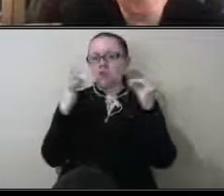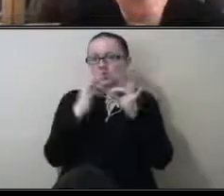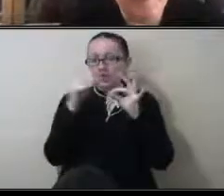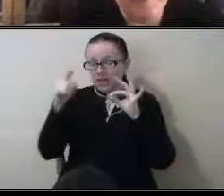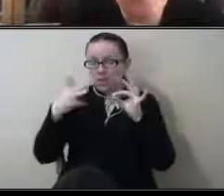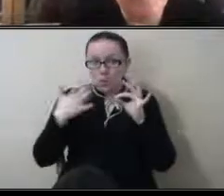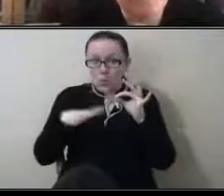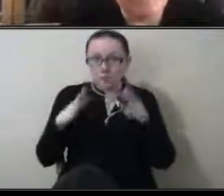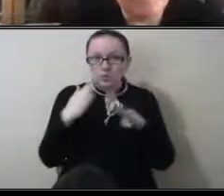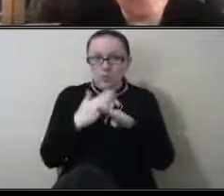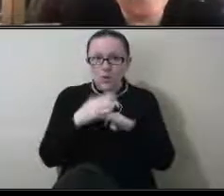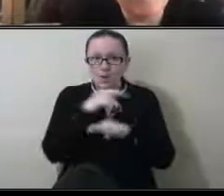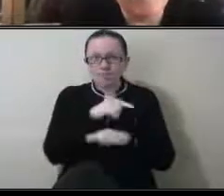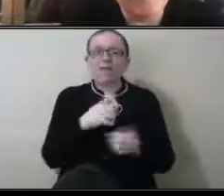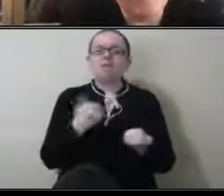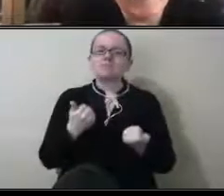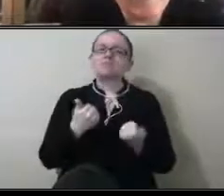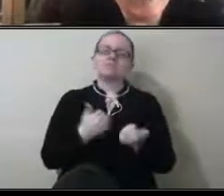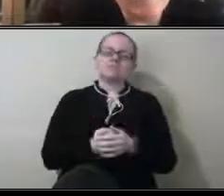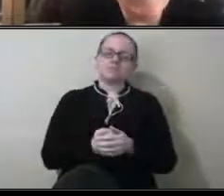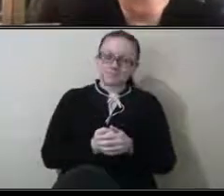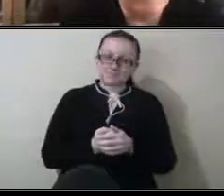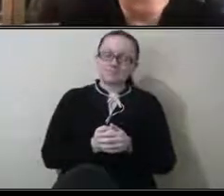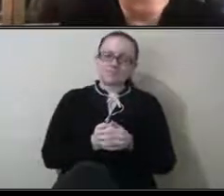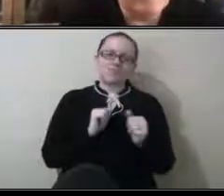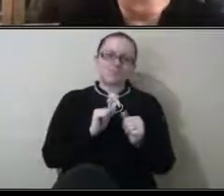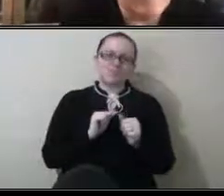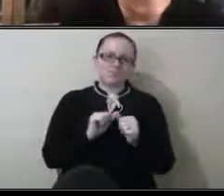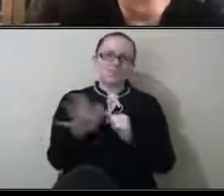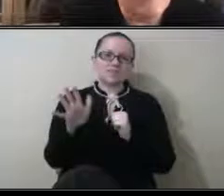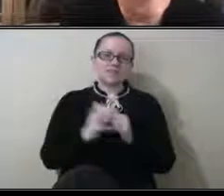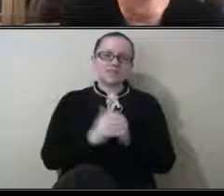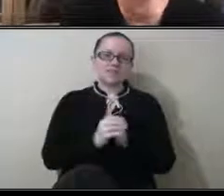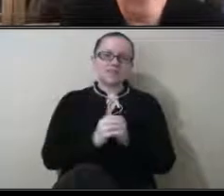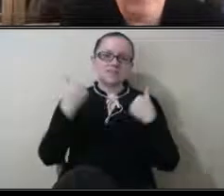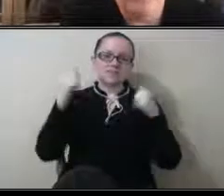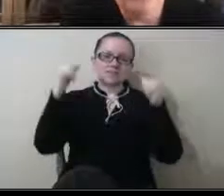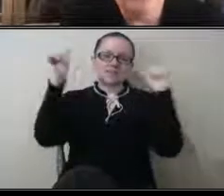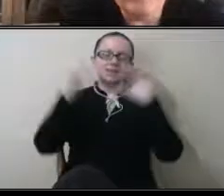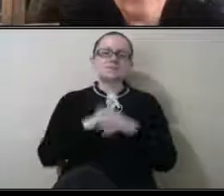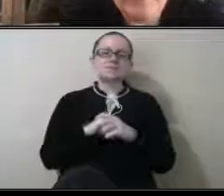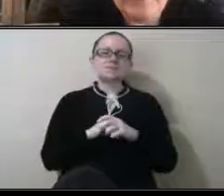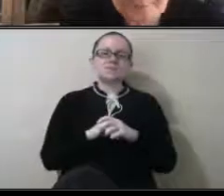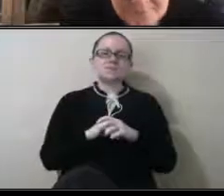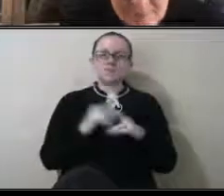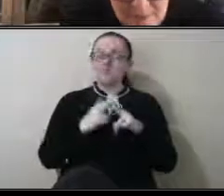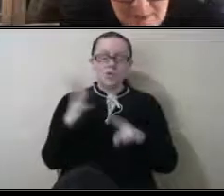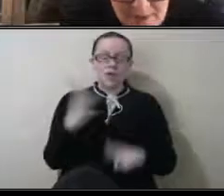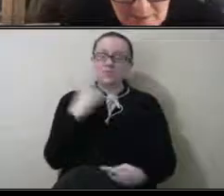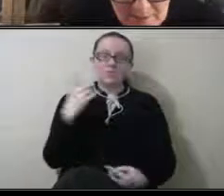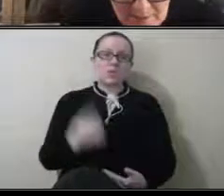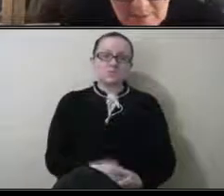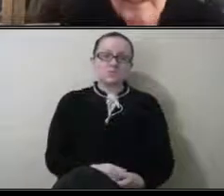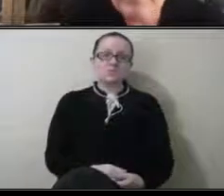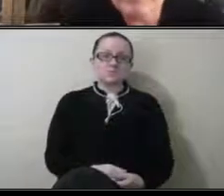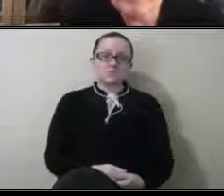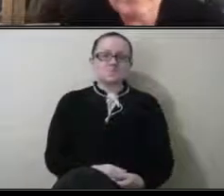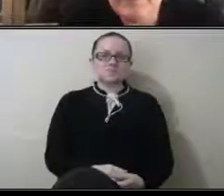in um so you know such a fantastic success story there on on all fronts um liz let's